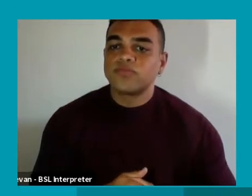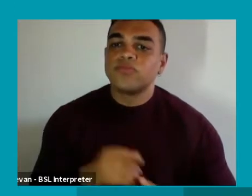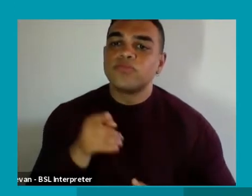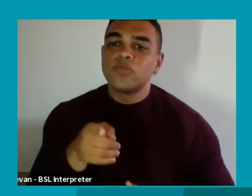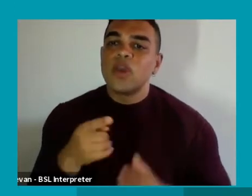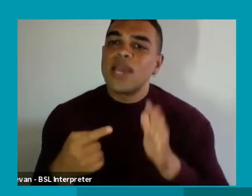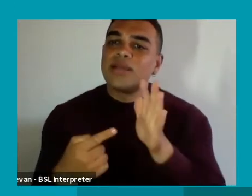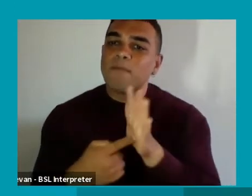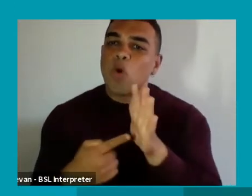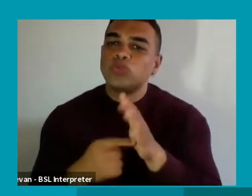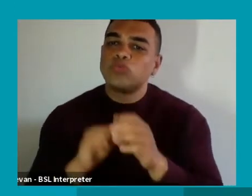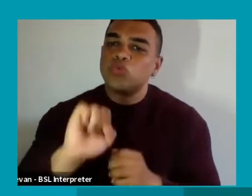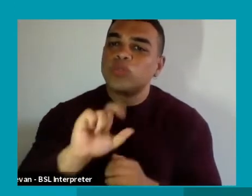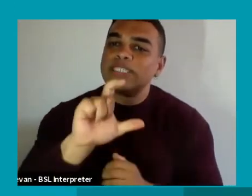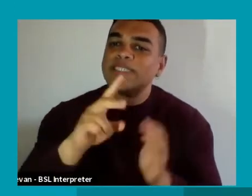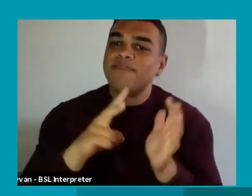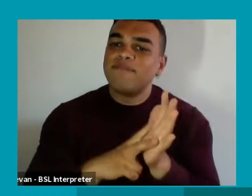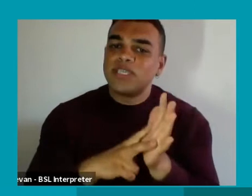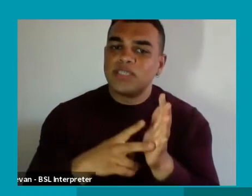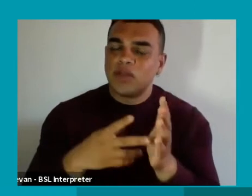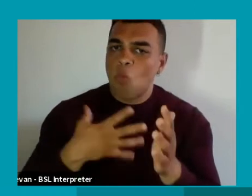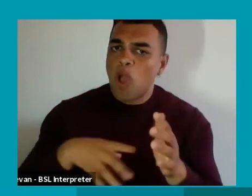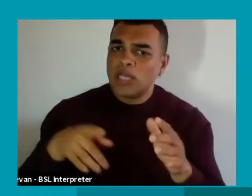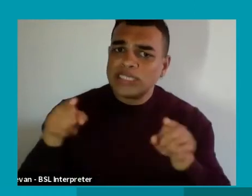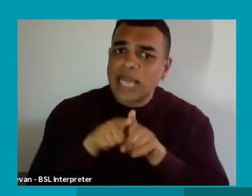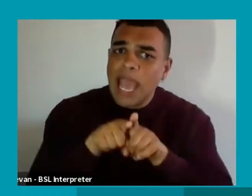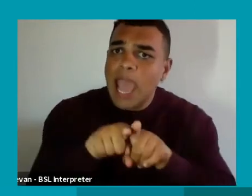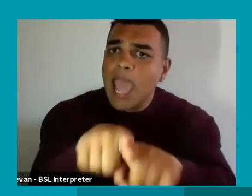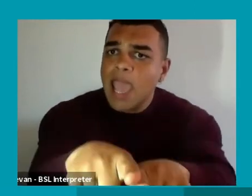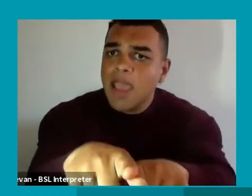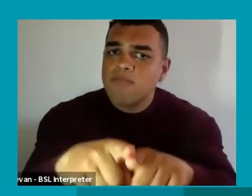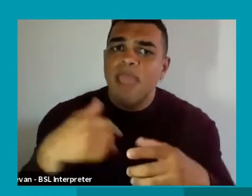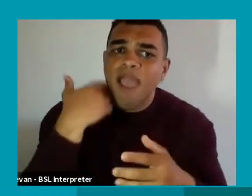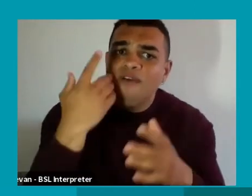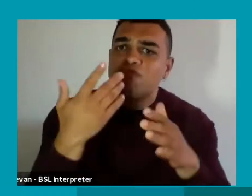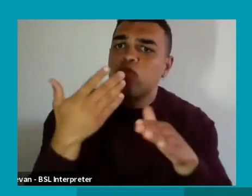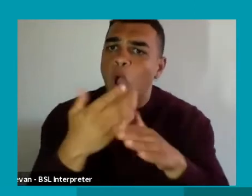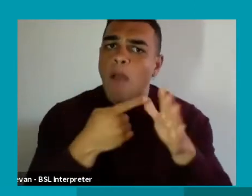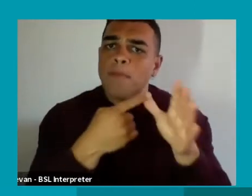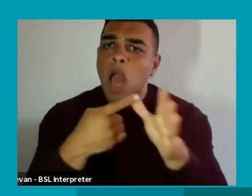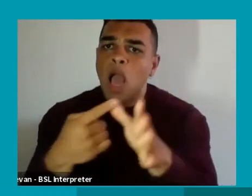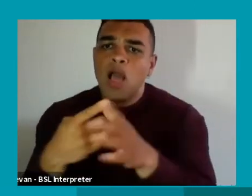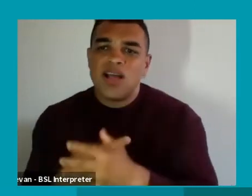That you're applying for. You know, obviously, that might even just mean the smallest of tweaks. Isn't that right?